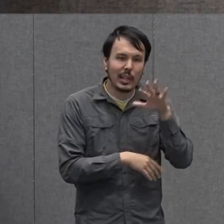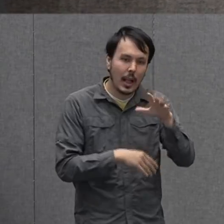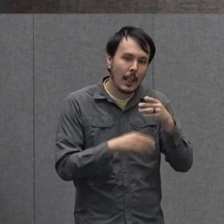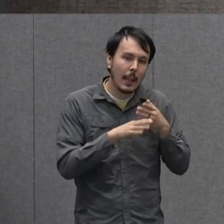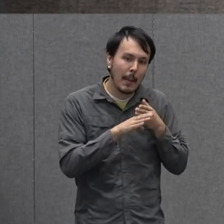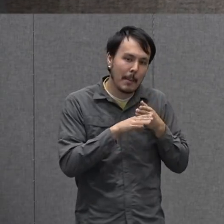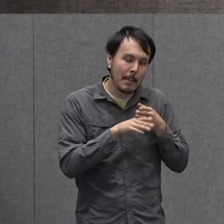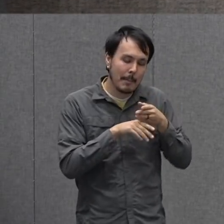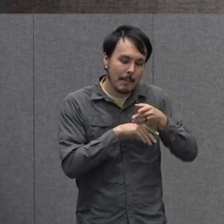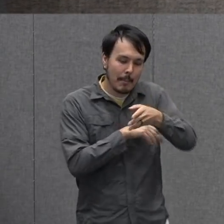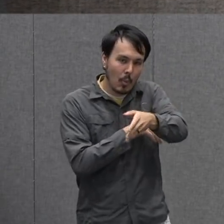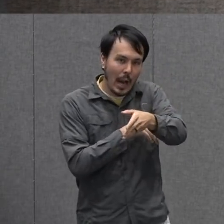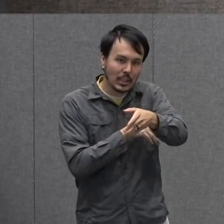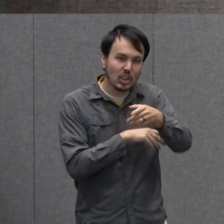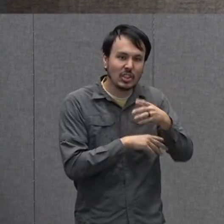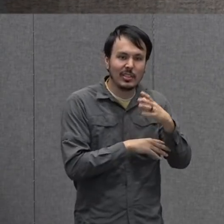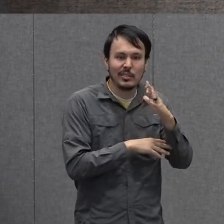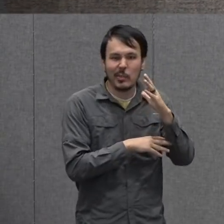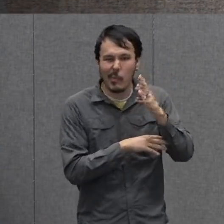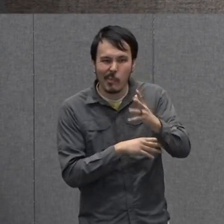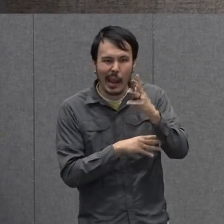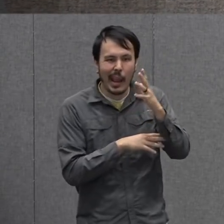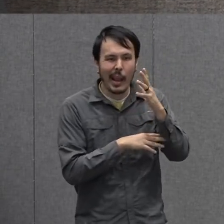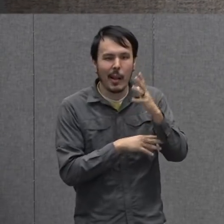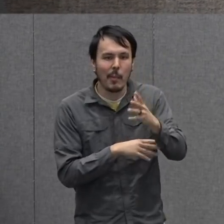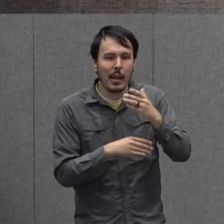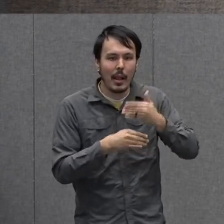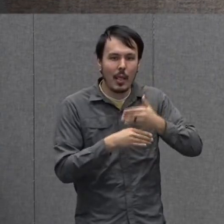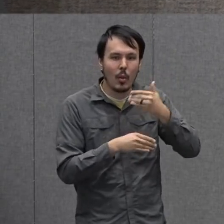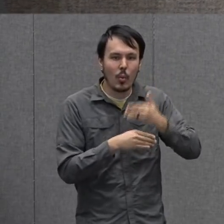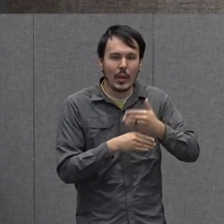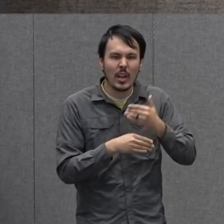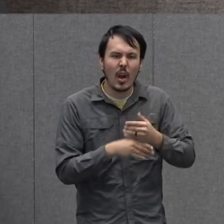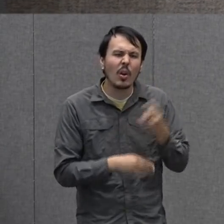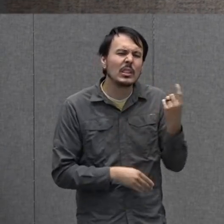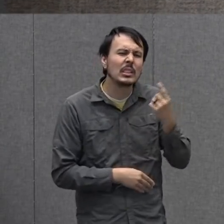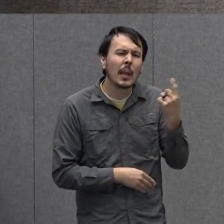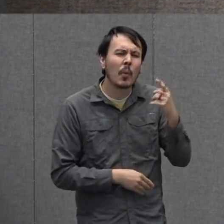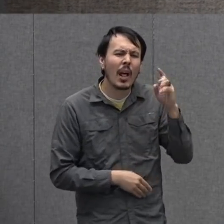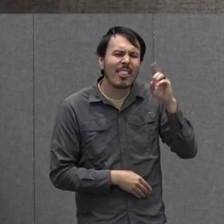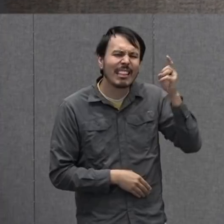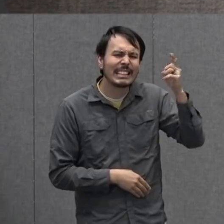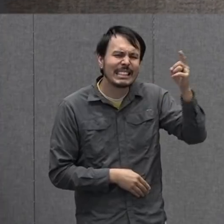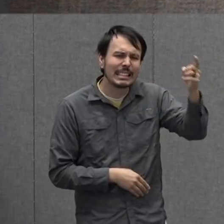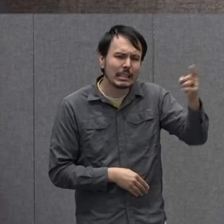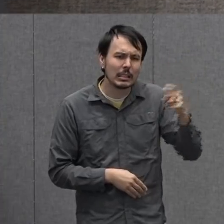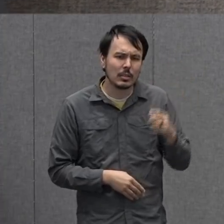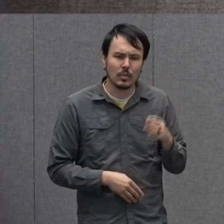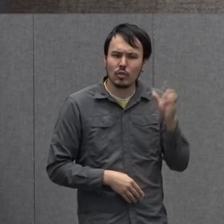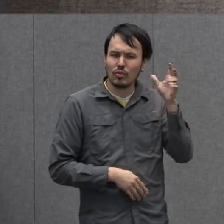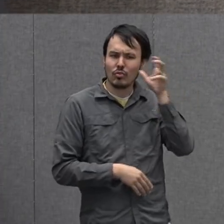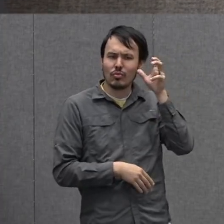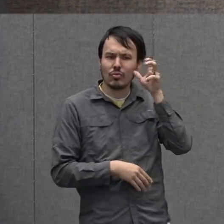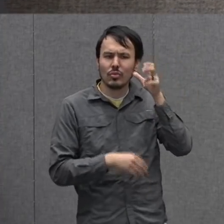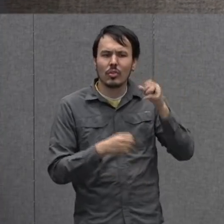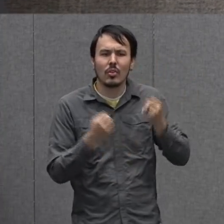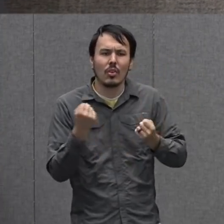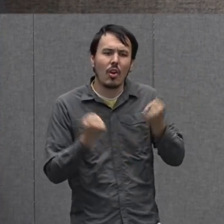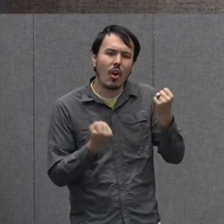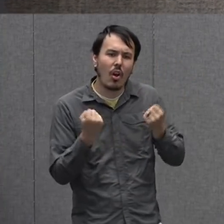Somewhere in the distance car doors opened and closed softly. Click, clack.